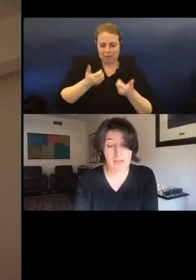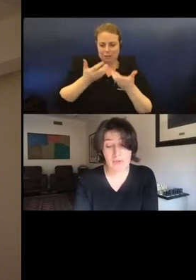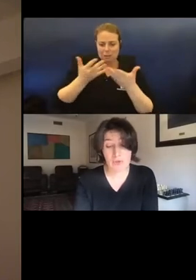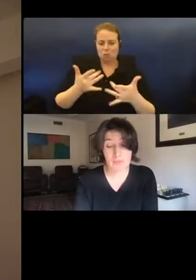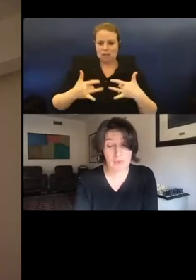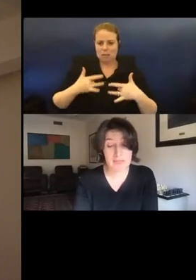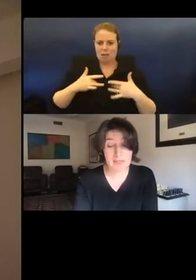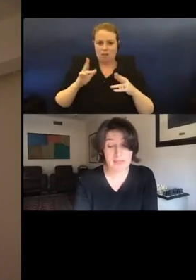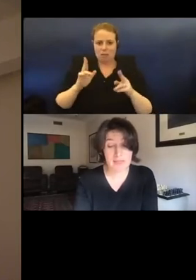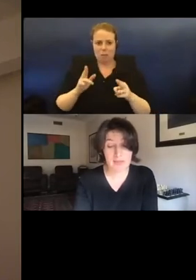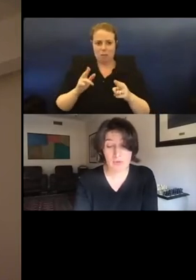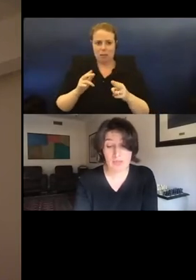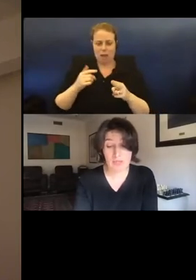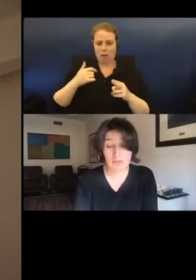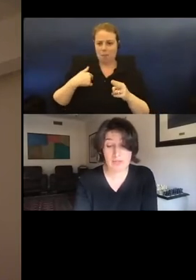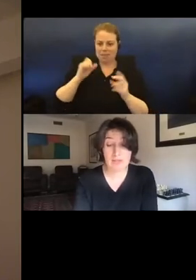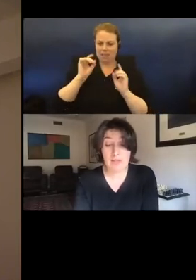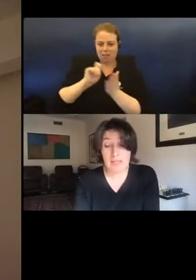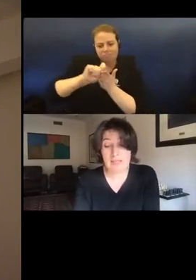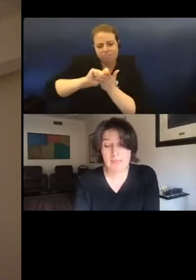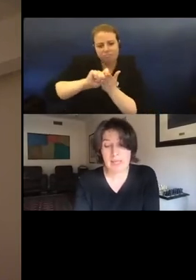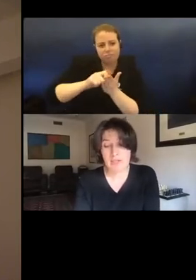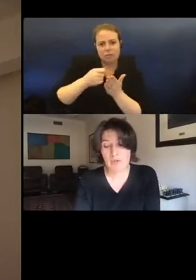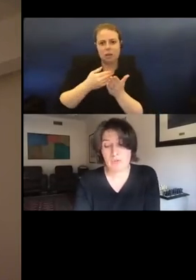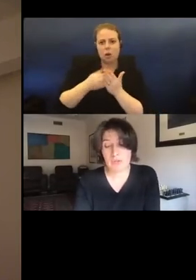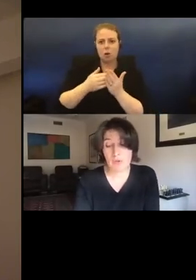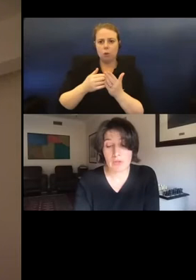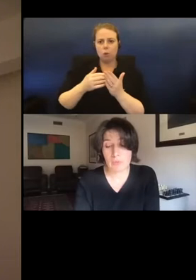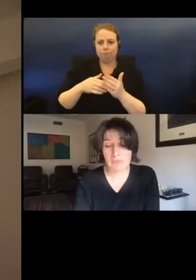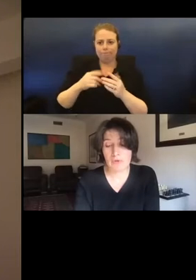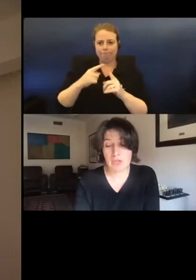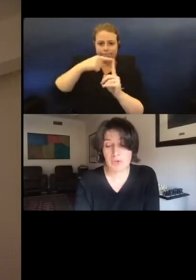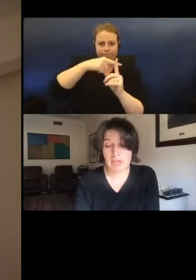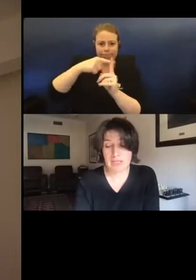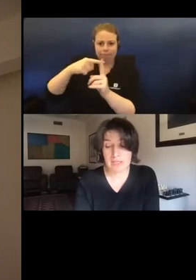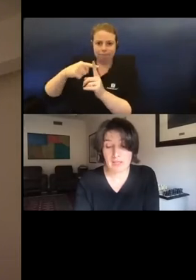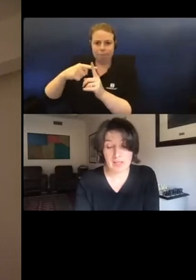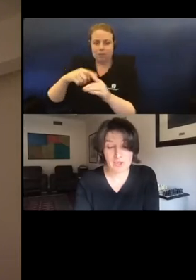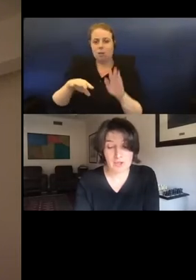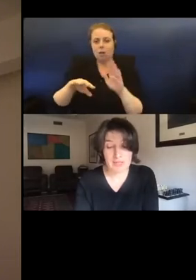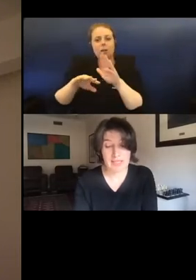explore this idea on the left it's a painting of uh with the frothash greatly enlarged and taken